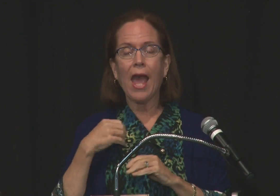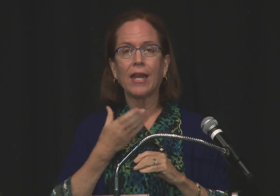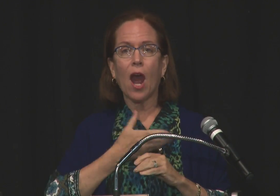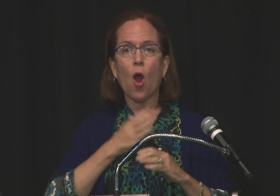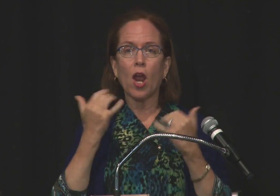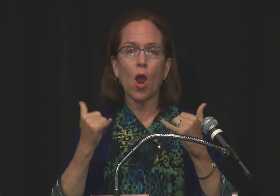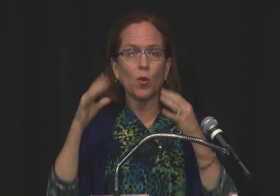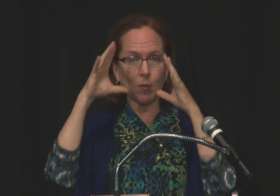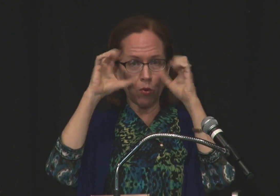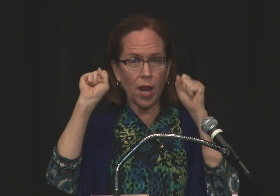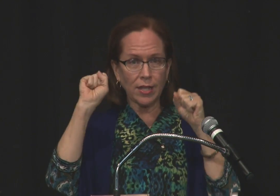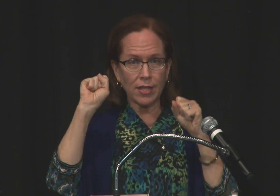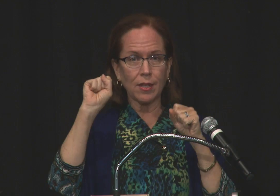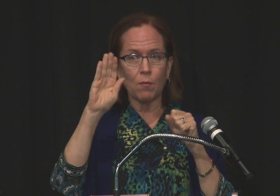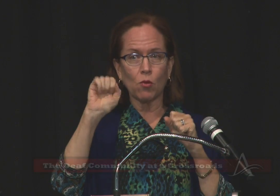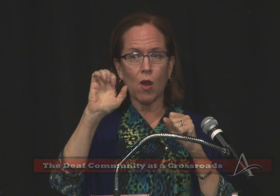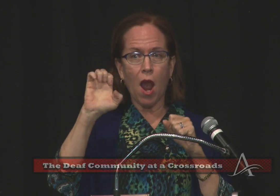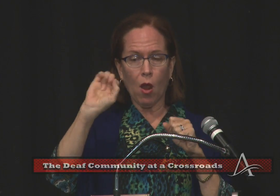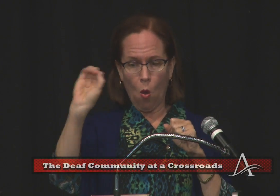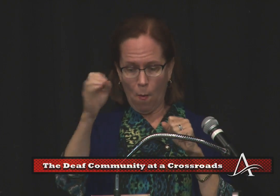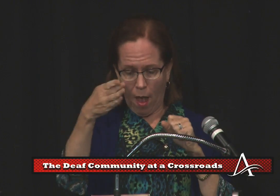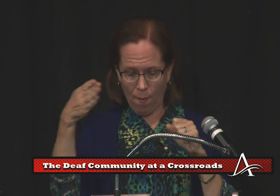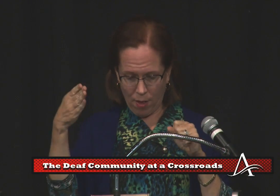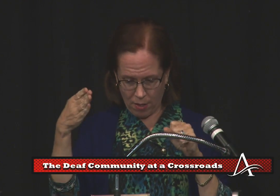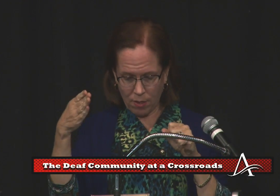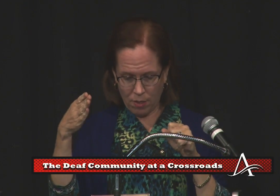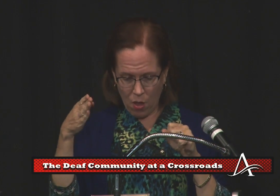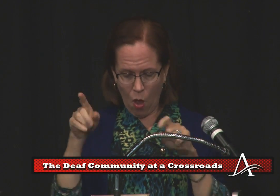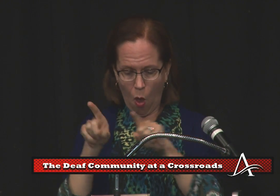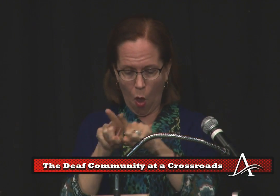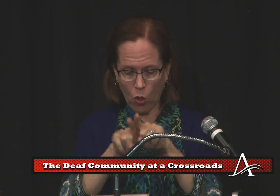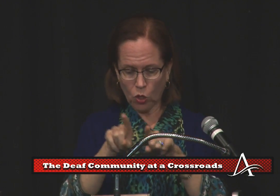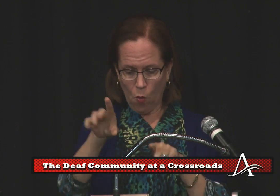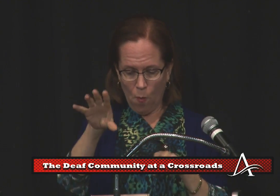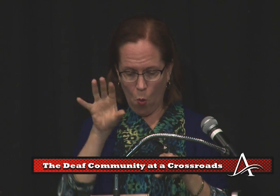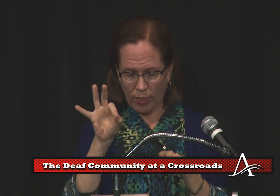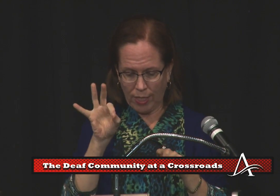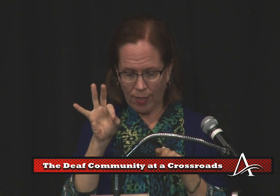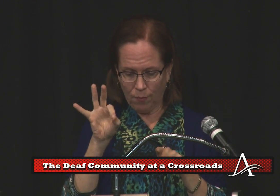And our current President, Barack Obama, also appointed him